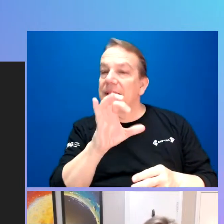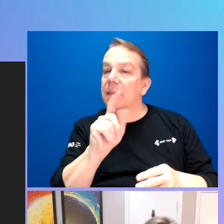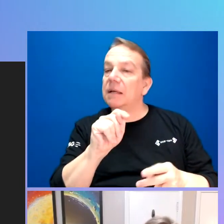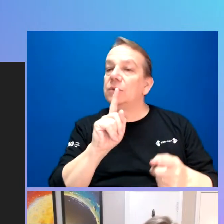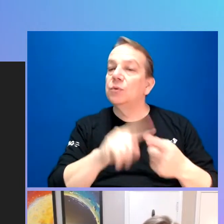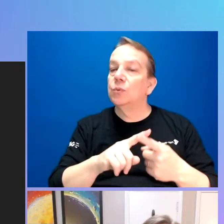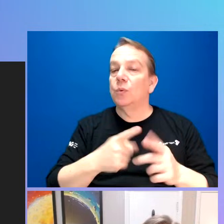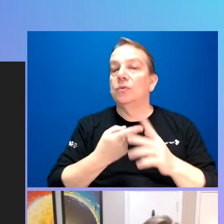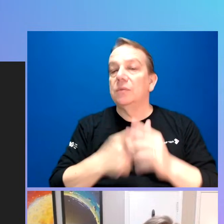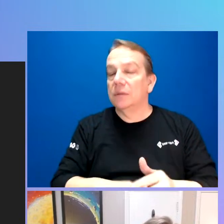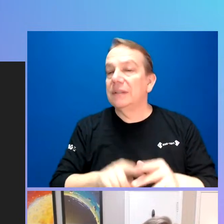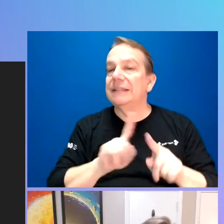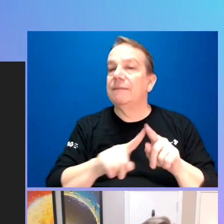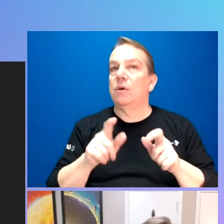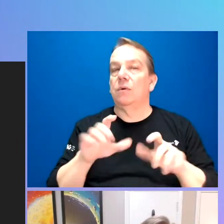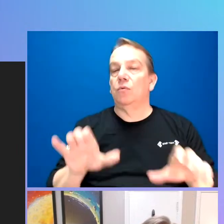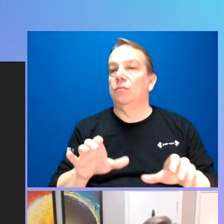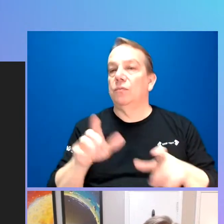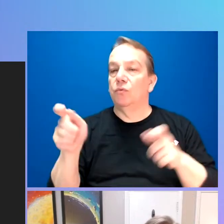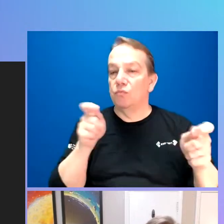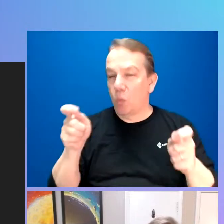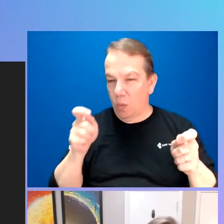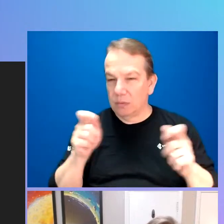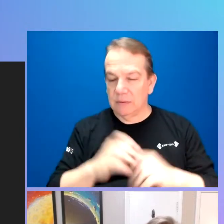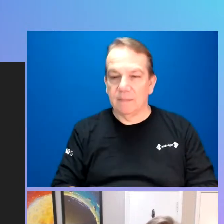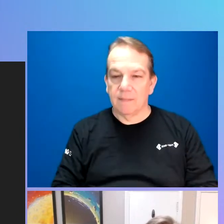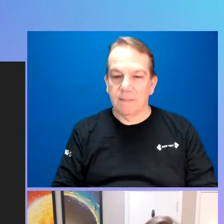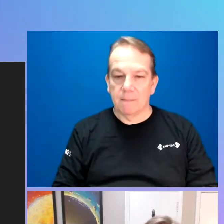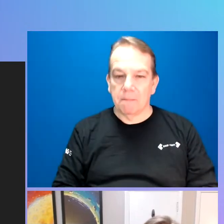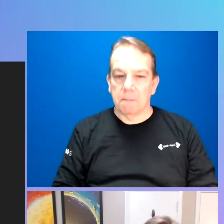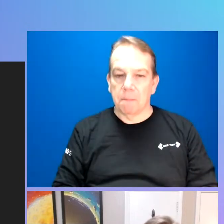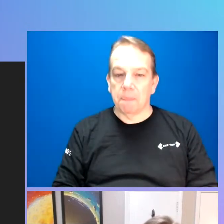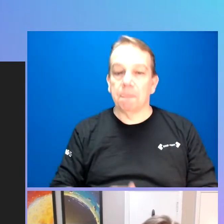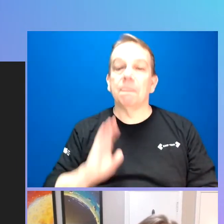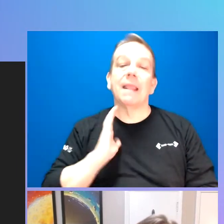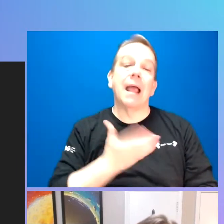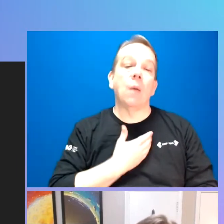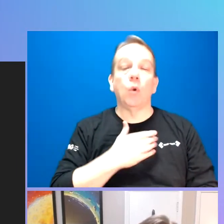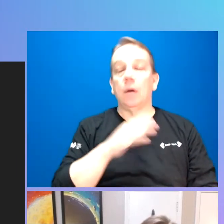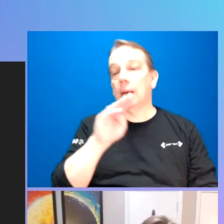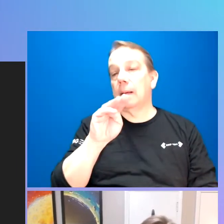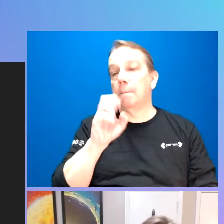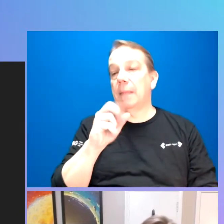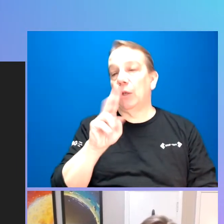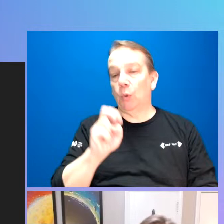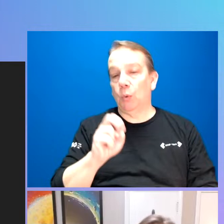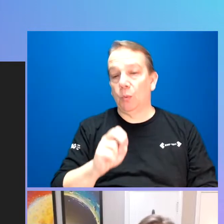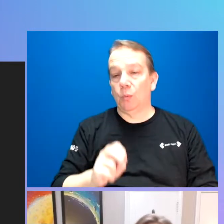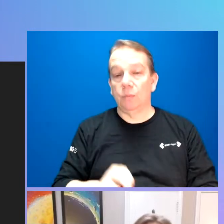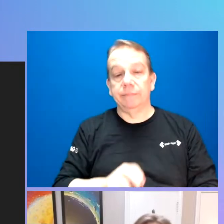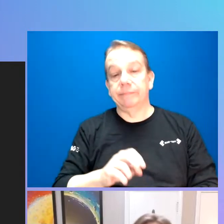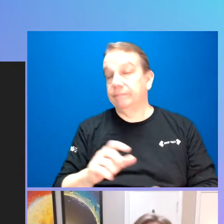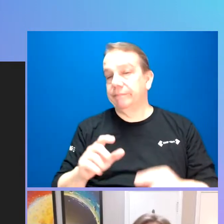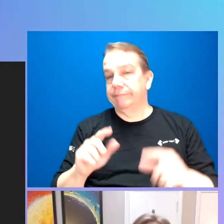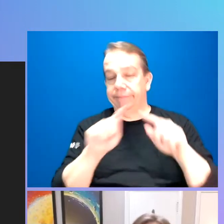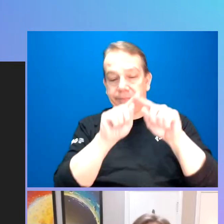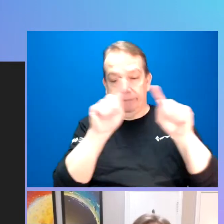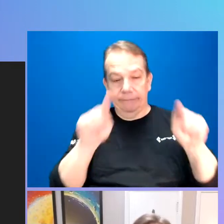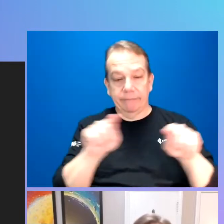activate different controls. So, for example, our menu button